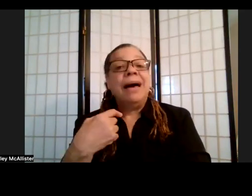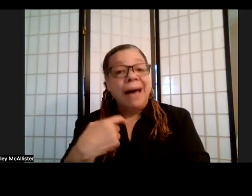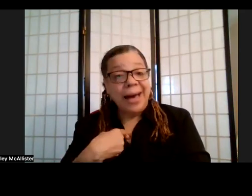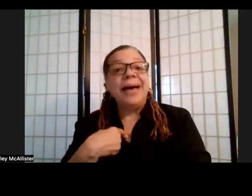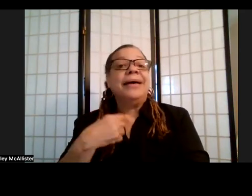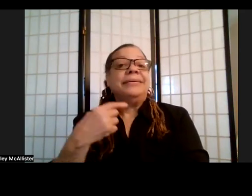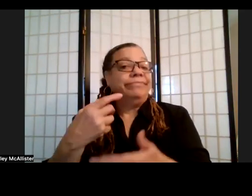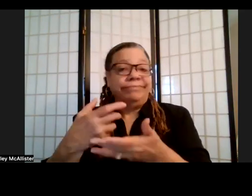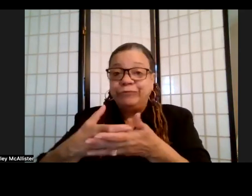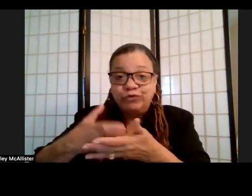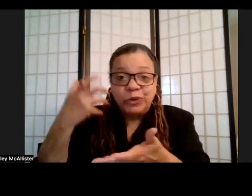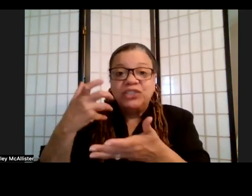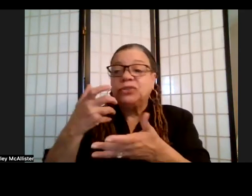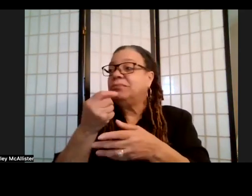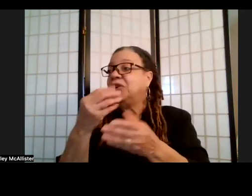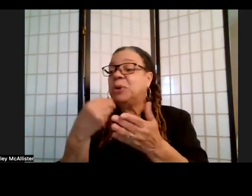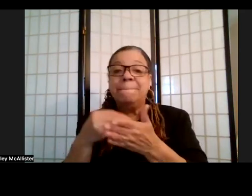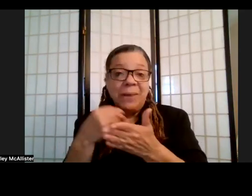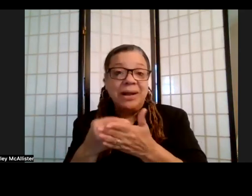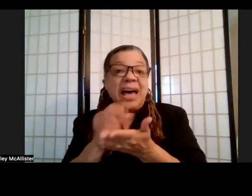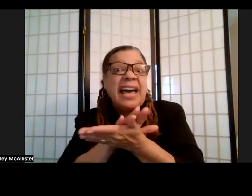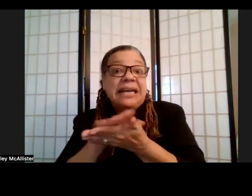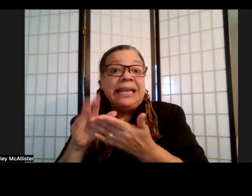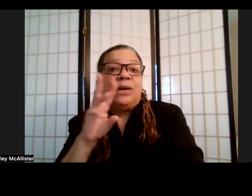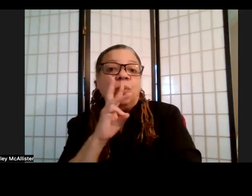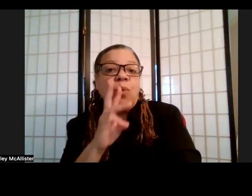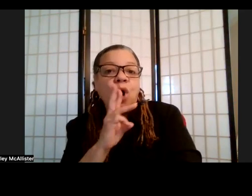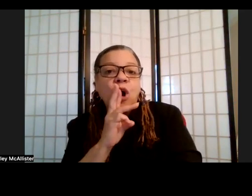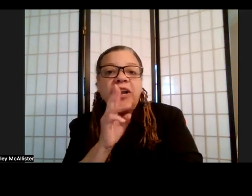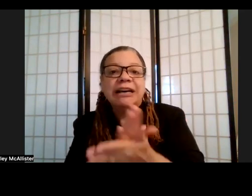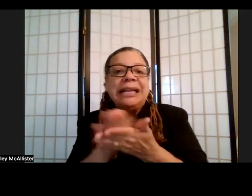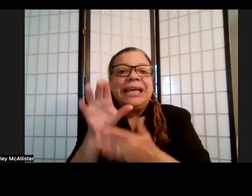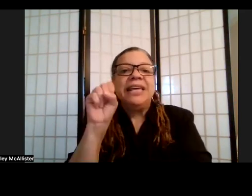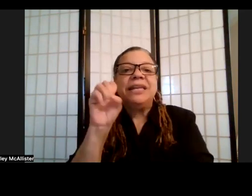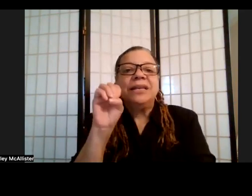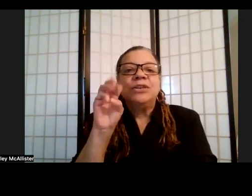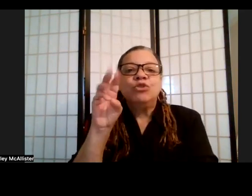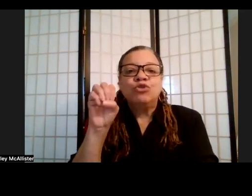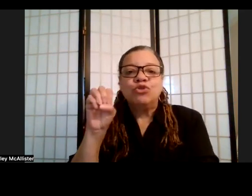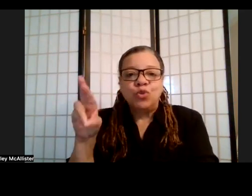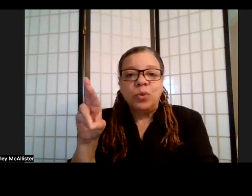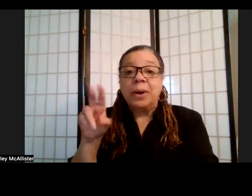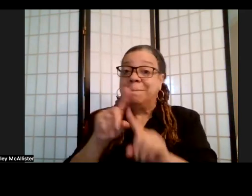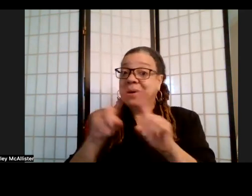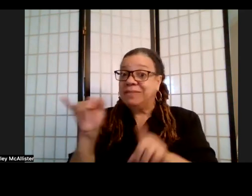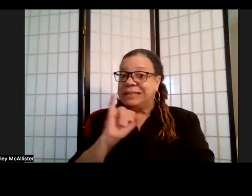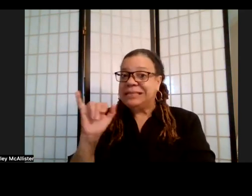I lived in a good neighborhood and had access to clean water and sanitation. The same system that failed Sahiba was generous to me and everyone around me.